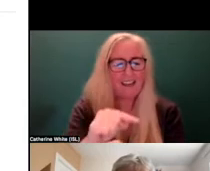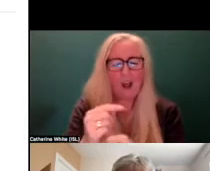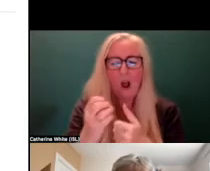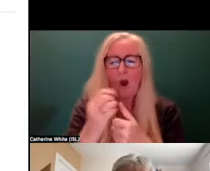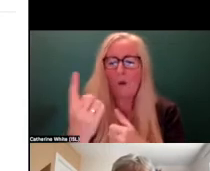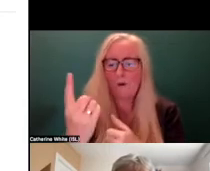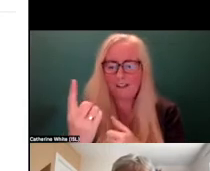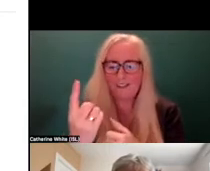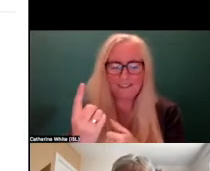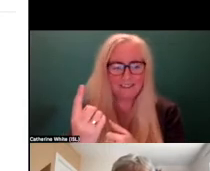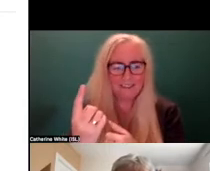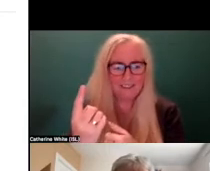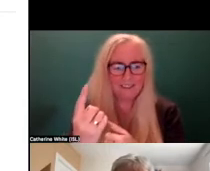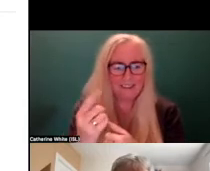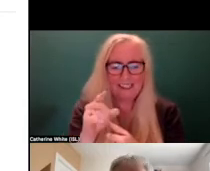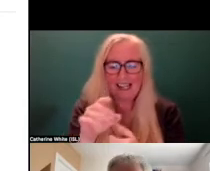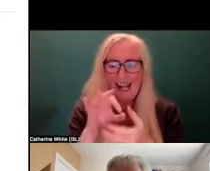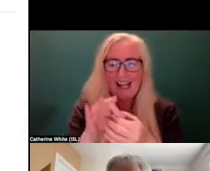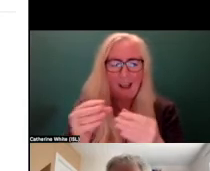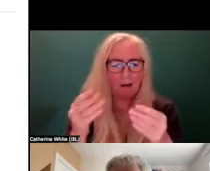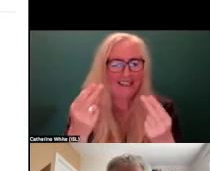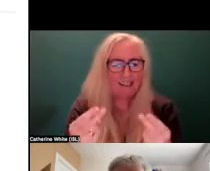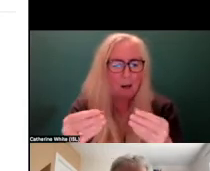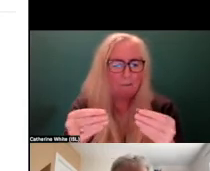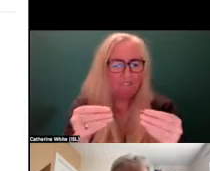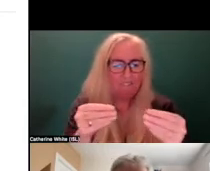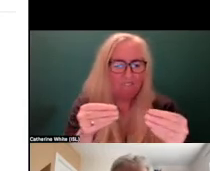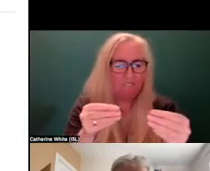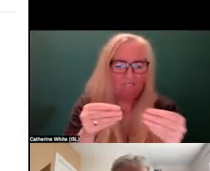And I think the other one that is very high is around, I suppose flexibility and